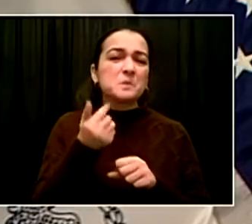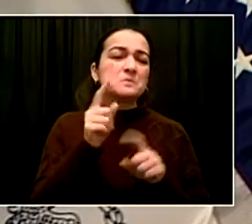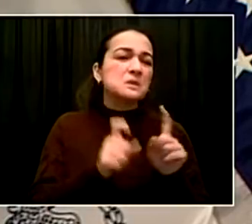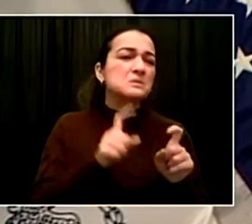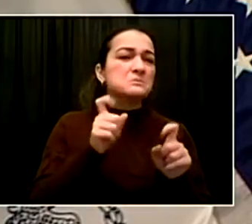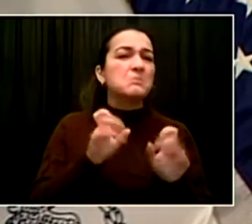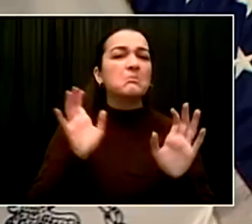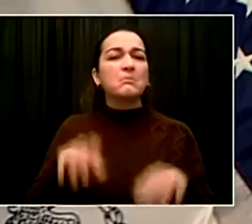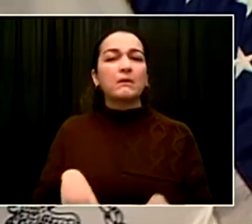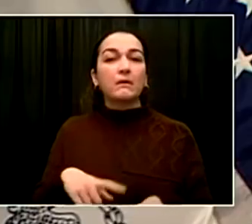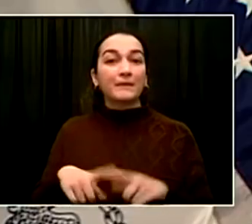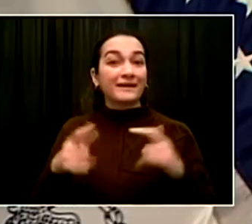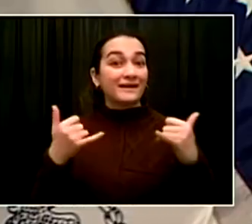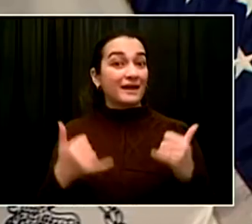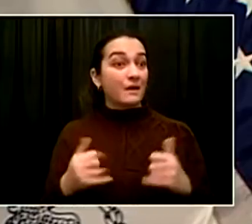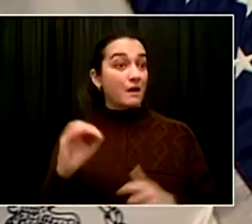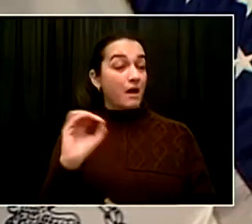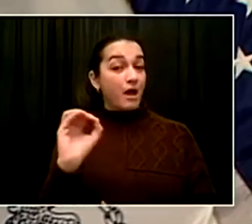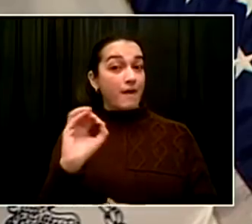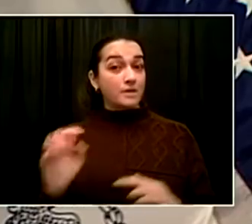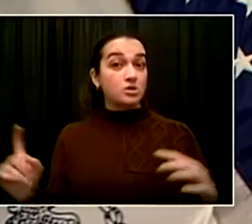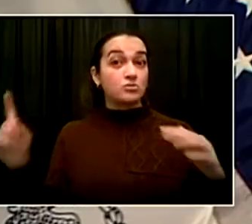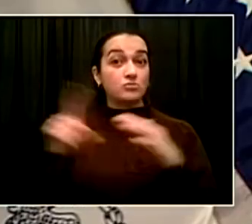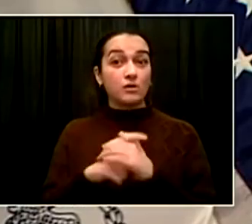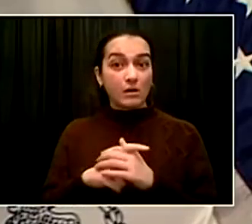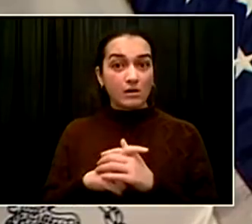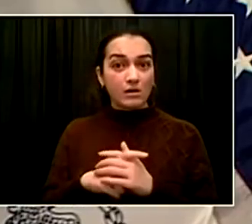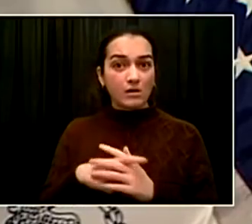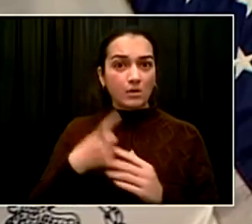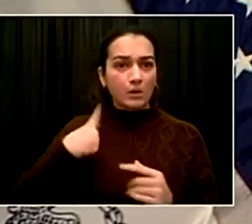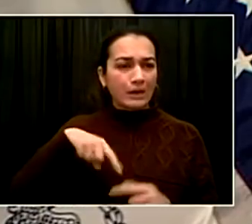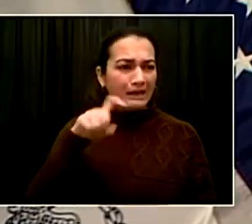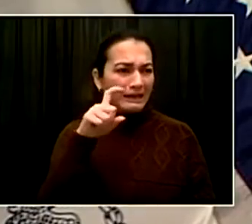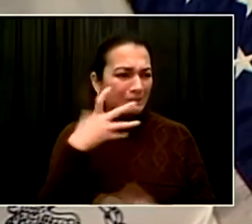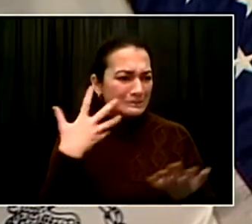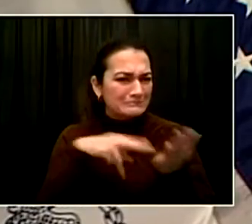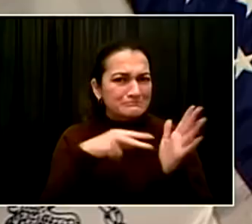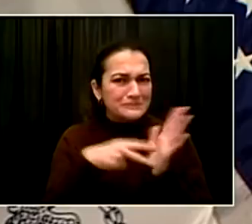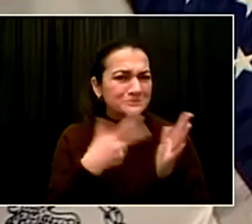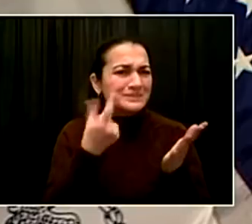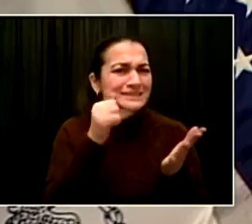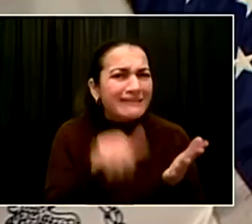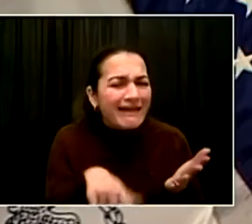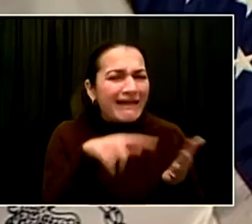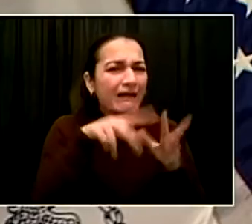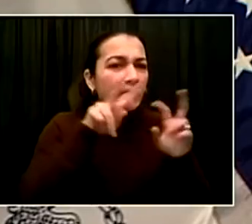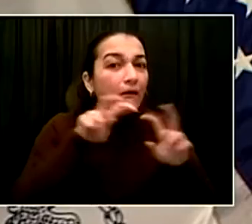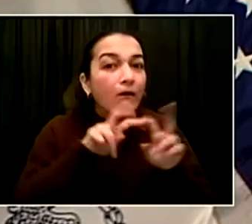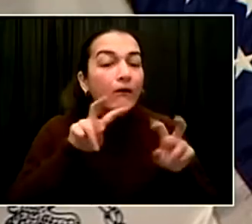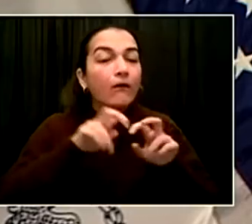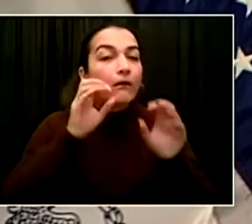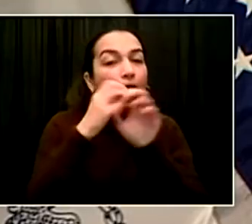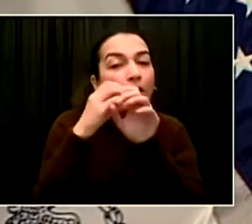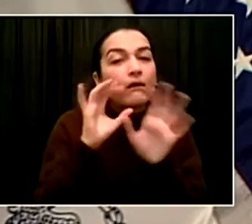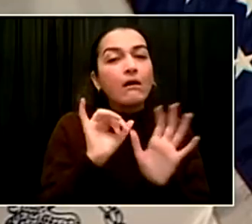US. WE DIDN'T KNOW THE IMPACT AND